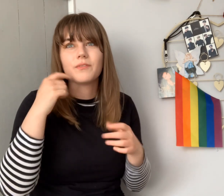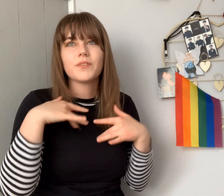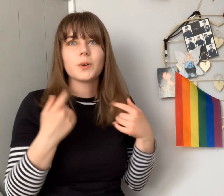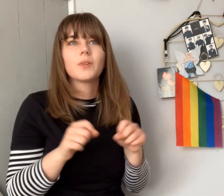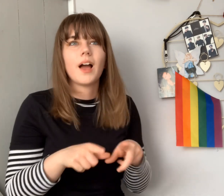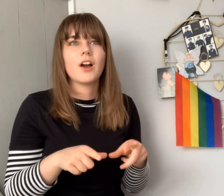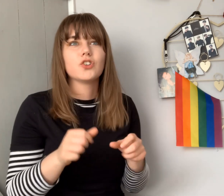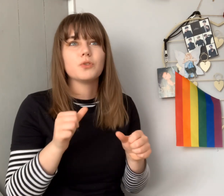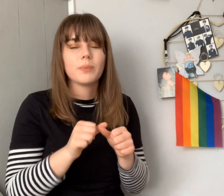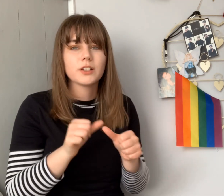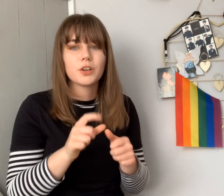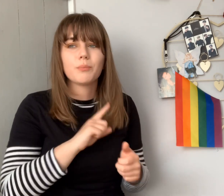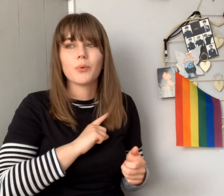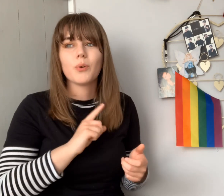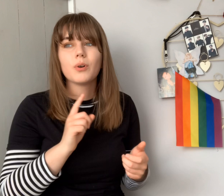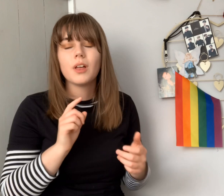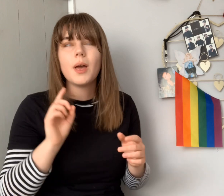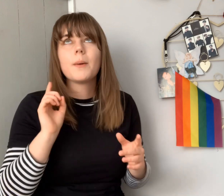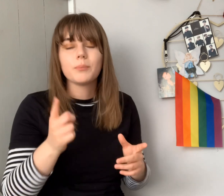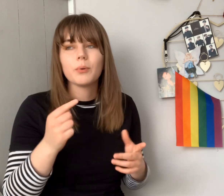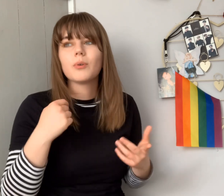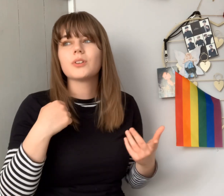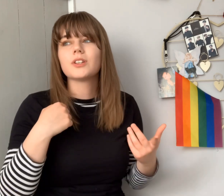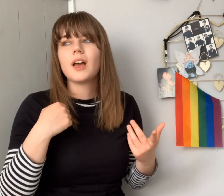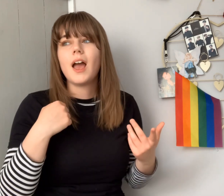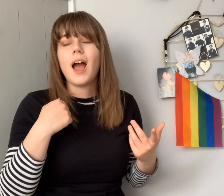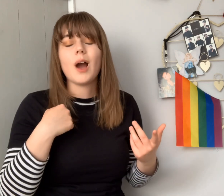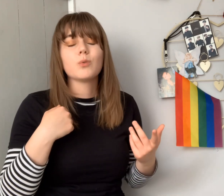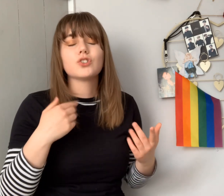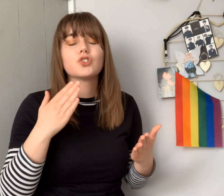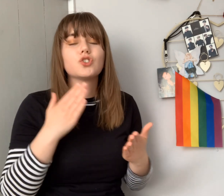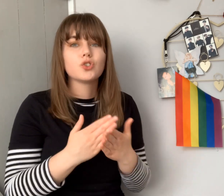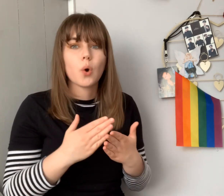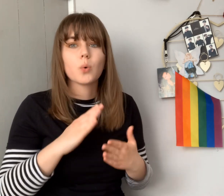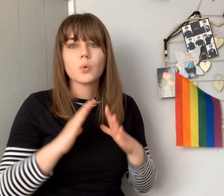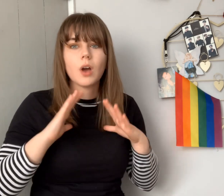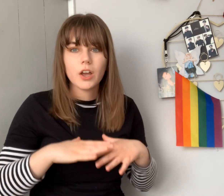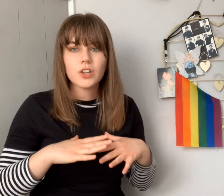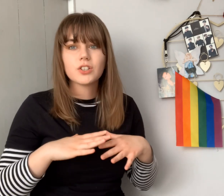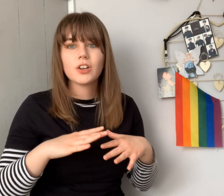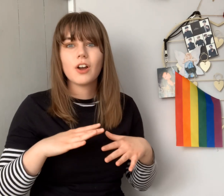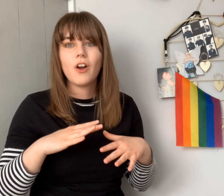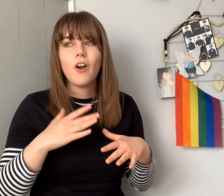i feel like I could do better but but I was so tired